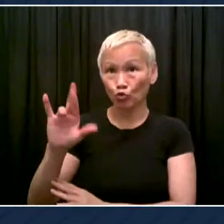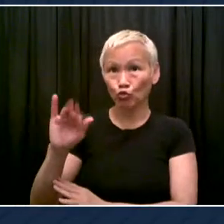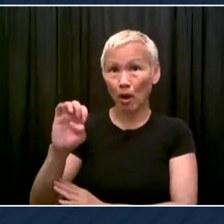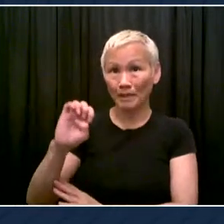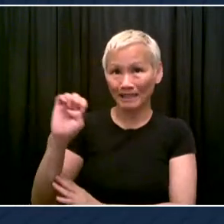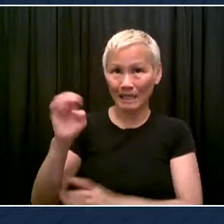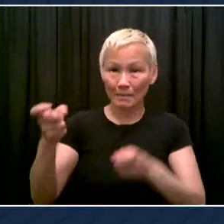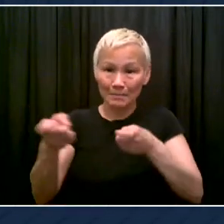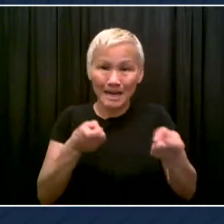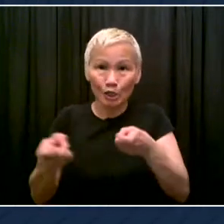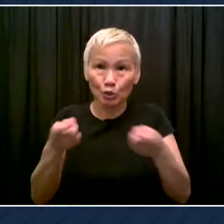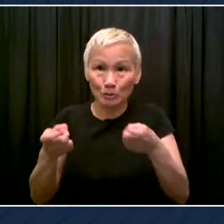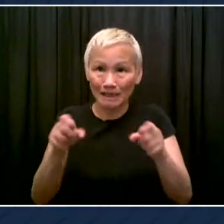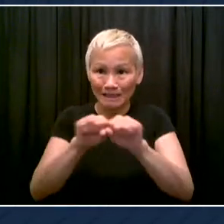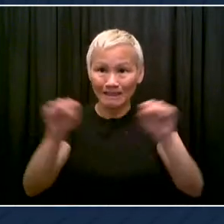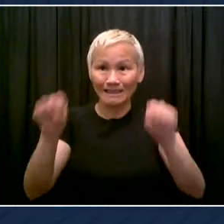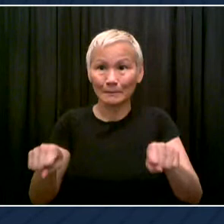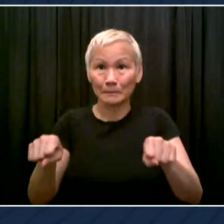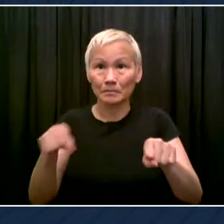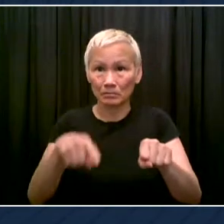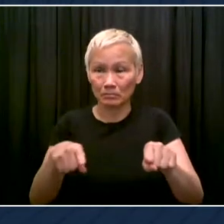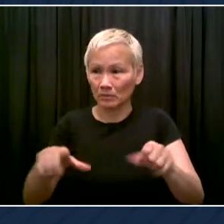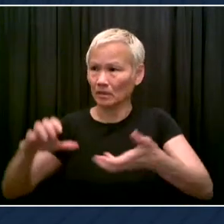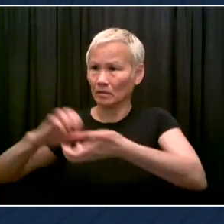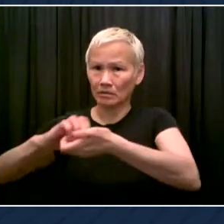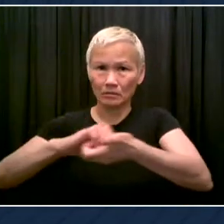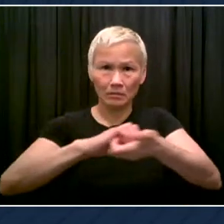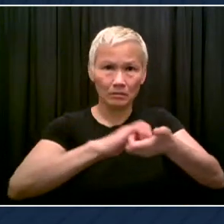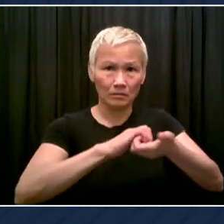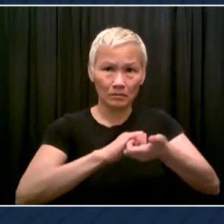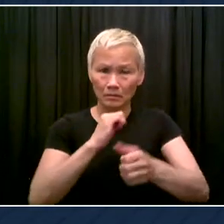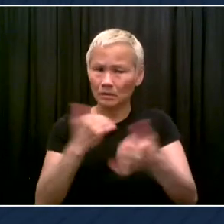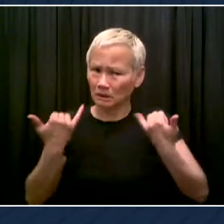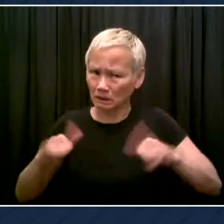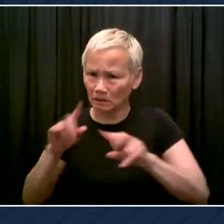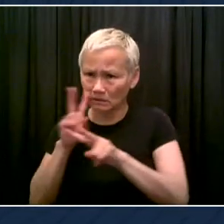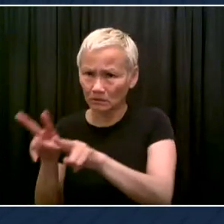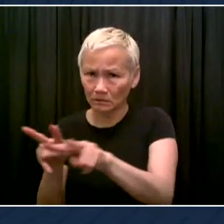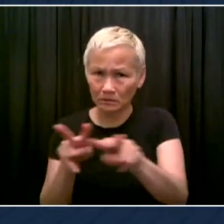SUPPORTER IN OUR PARTNERS OF THE C RISIS MANAGEMENT